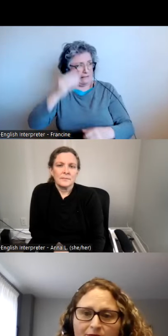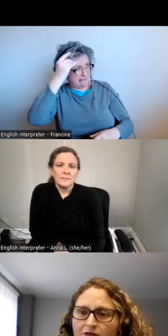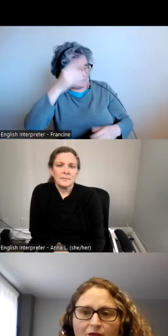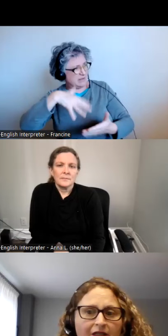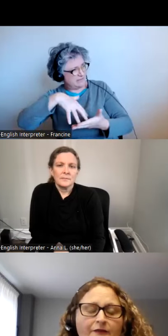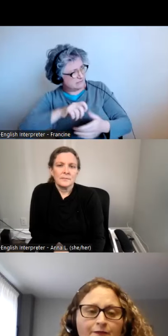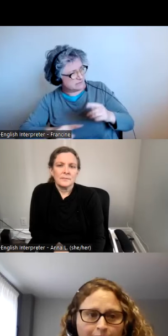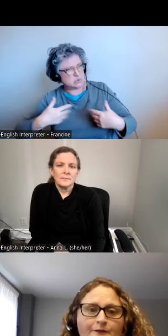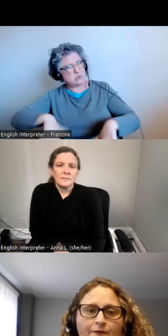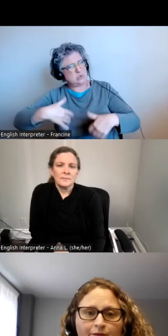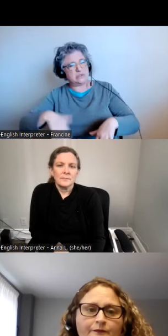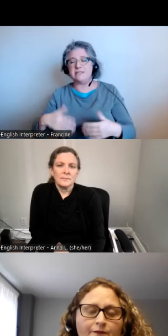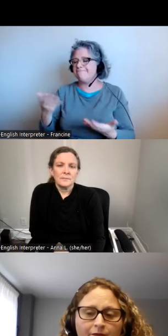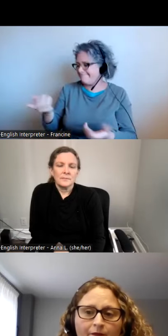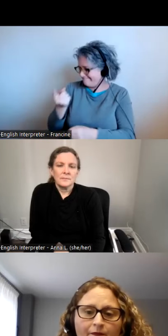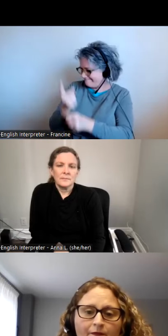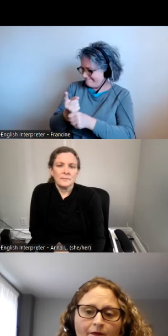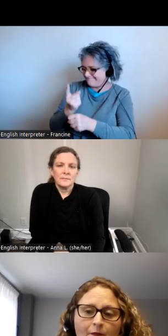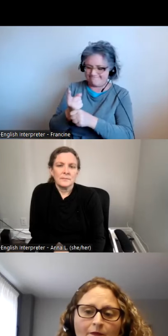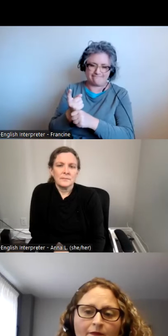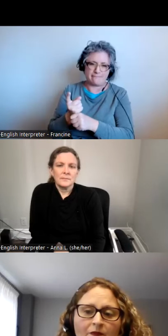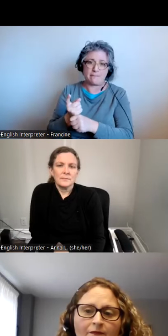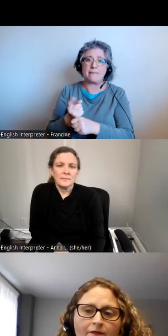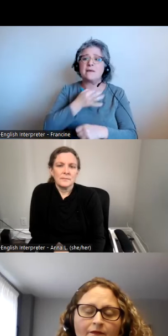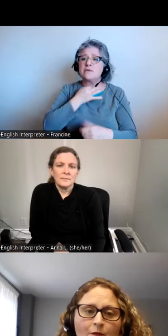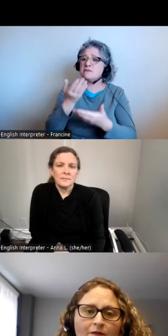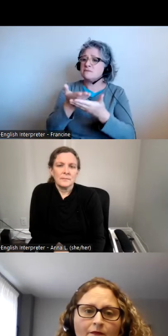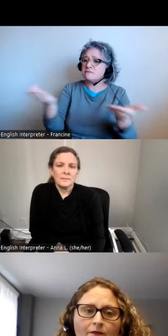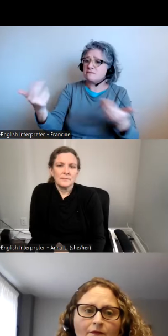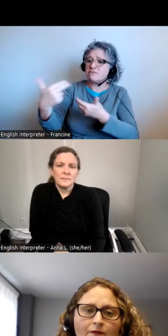in larger community. » Allison Boyce: For sure. » Kim Adlard: Thinking about more vulnerable folks.